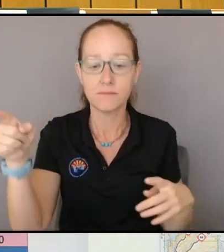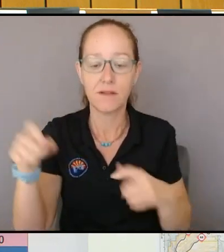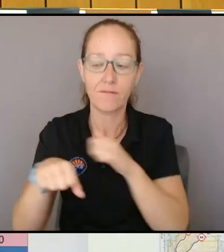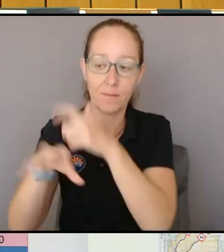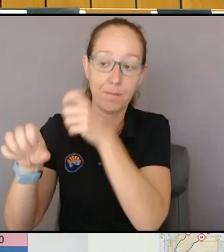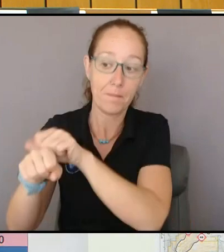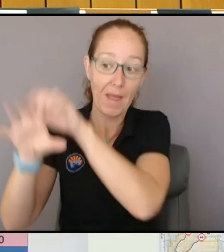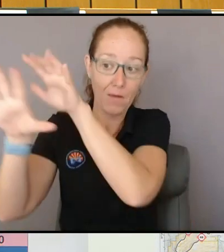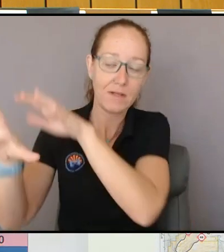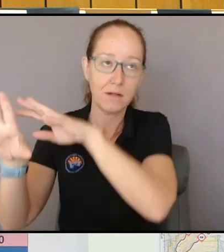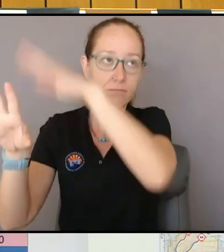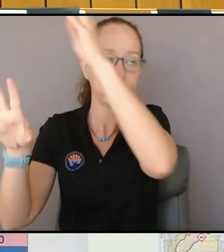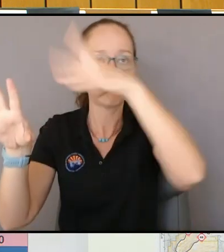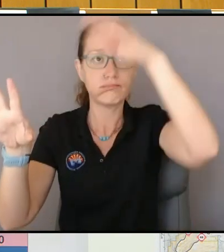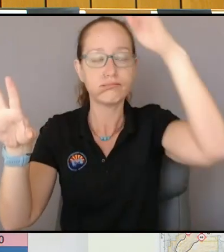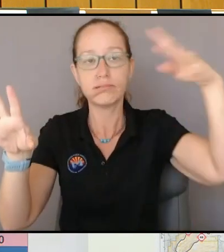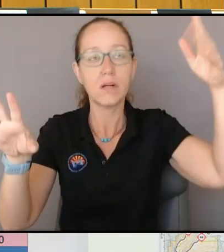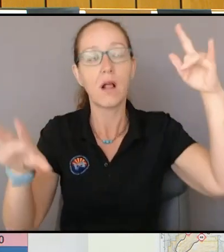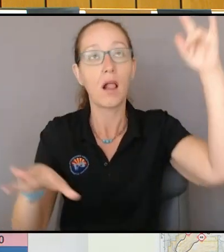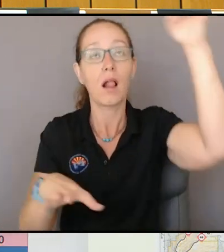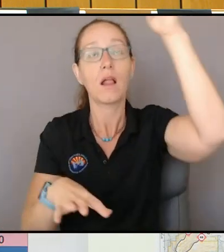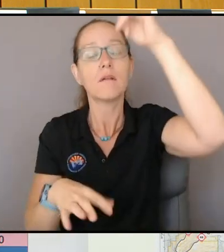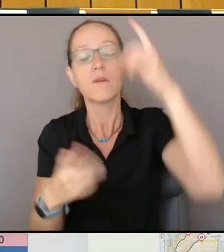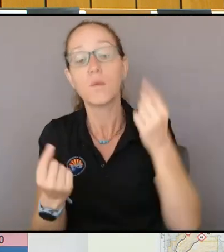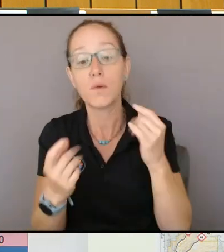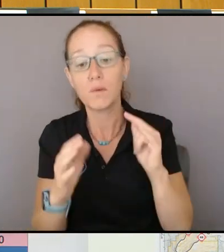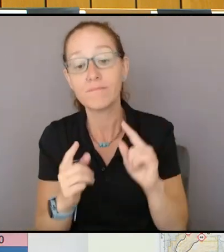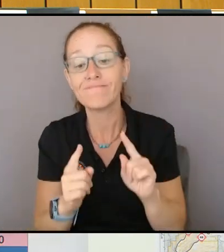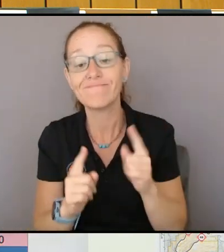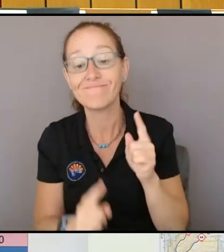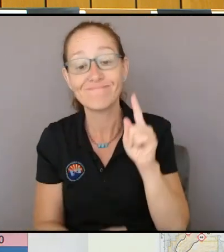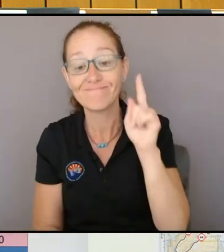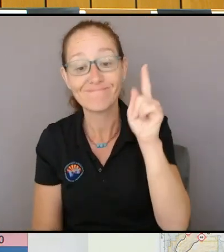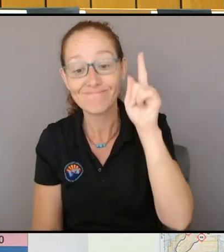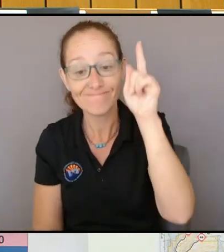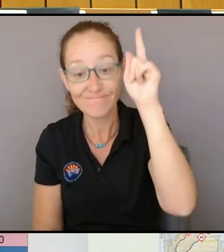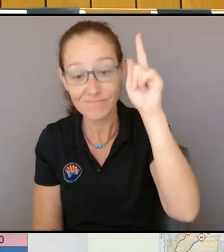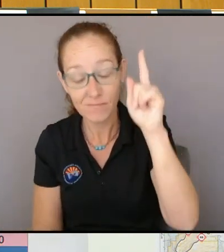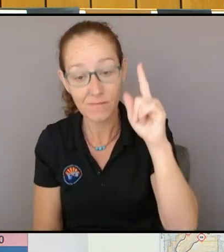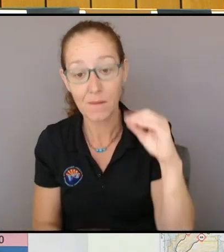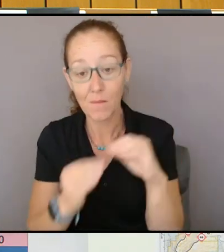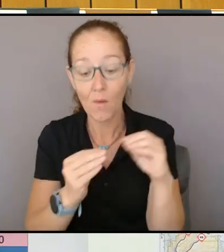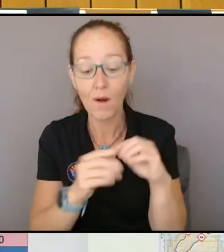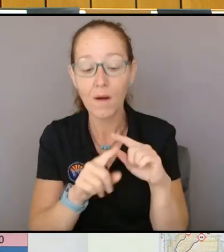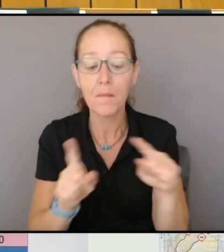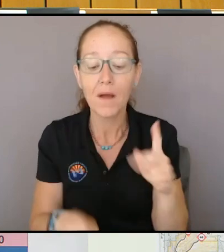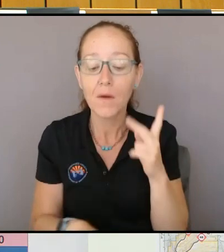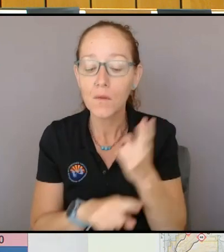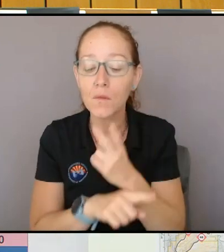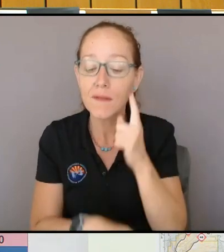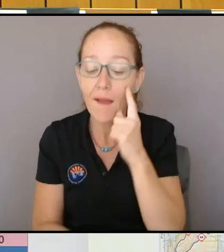can do is they can go up higher, but they're using their eyes to tell us where the fire is so you can only do that for